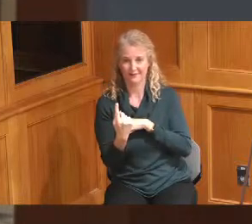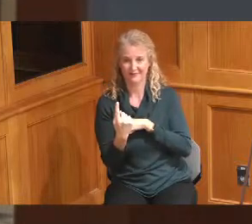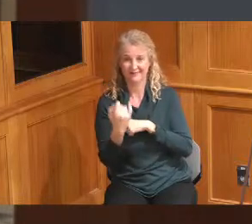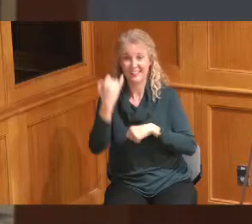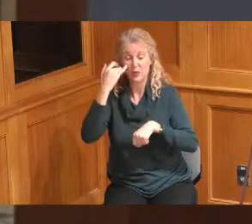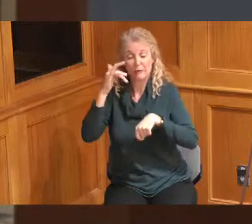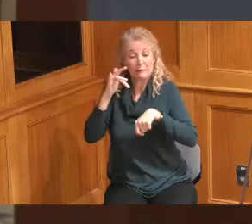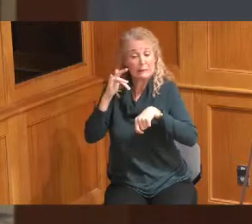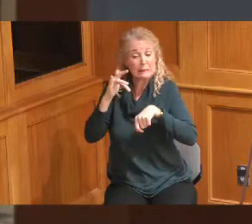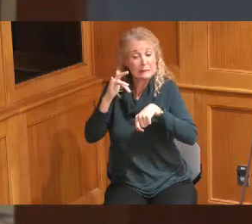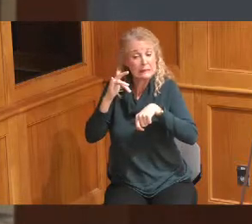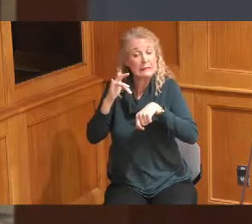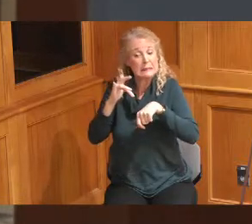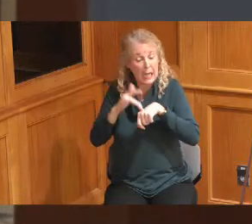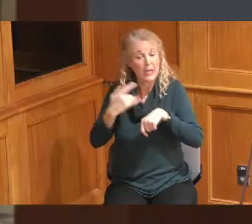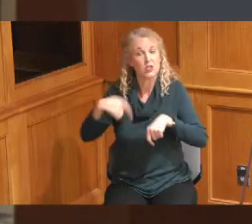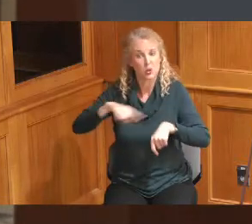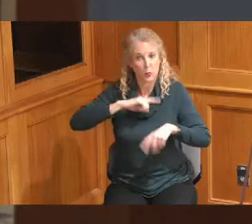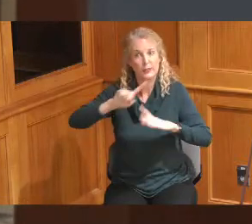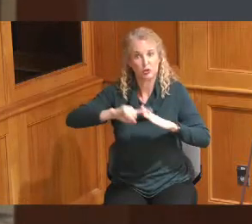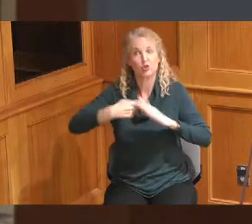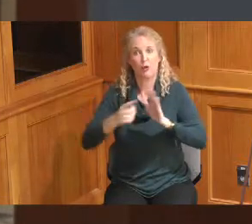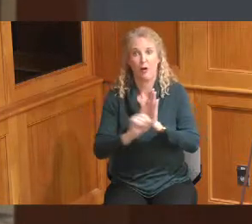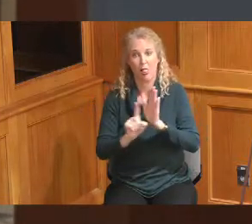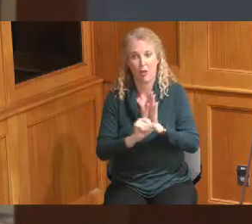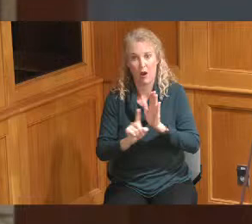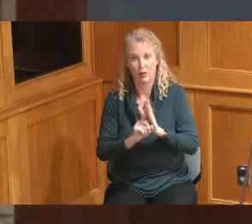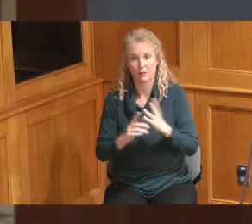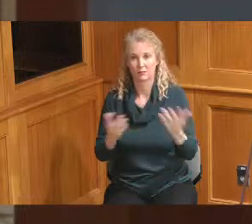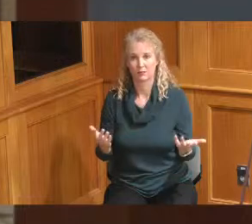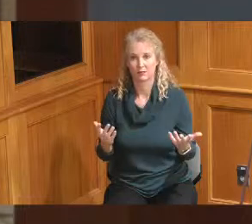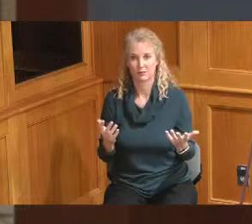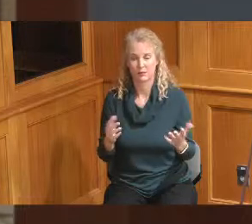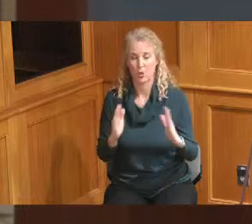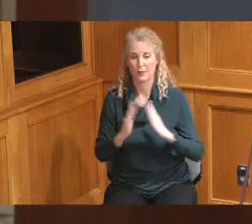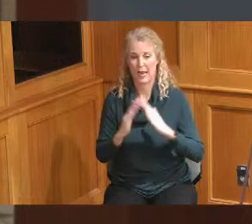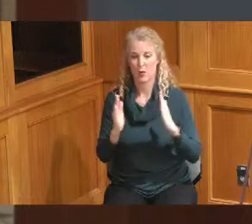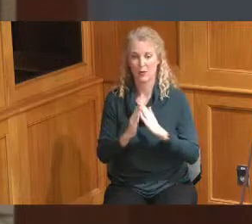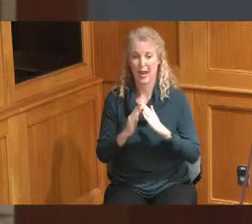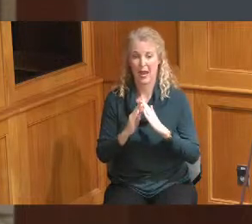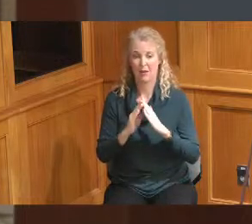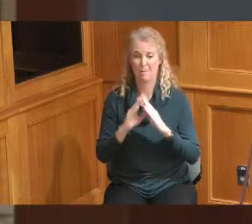we activate the zone and of course it went off for downtown they all went to the window and